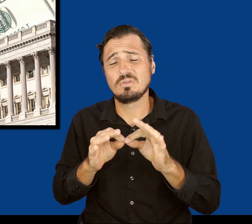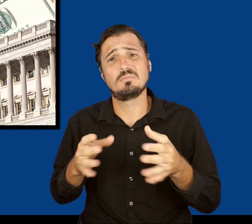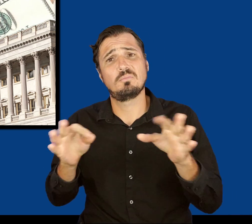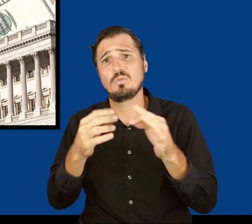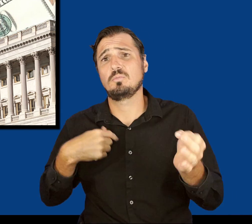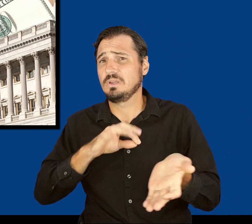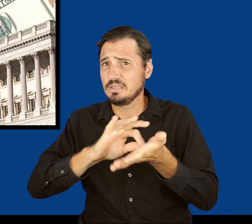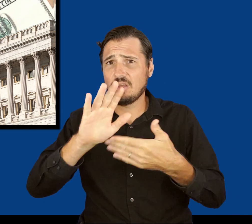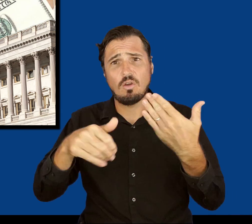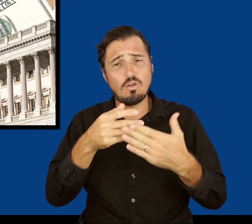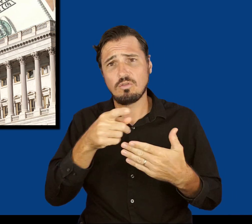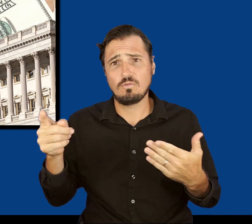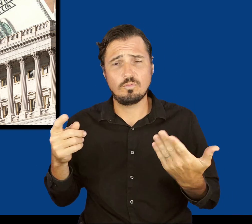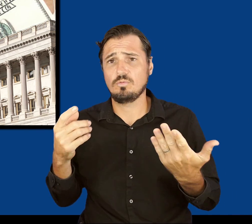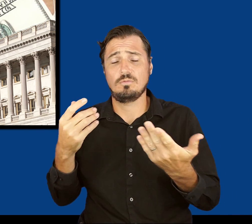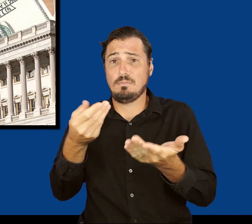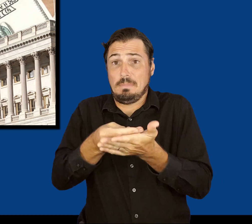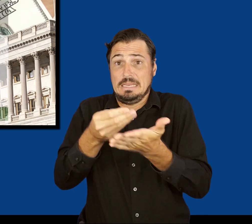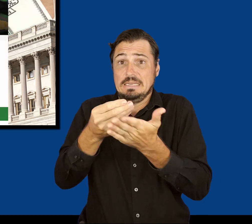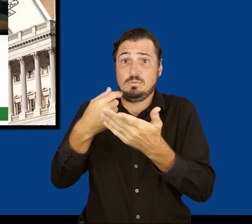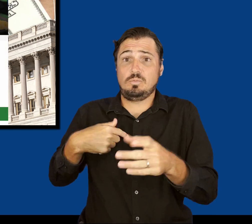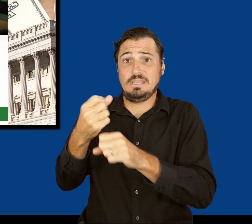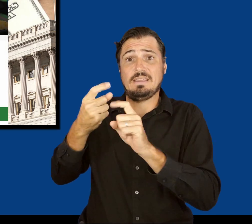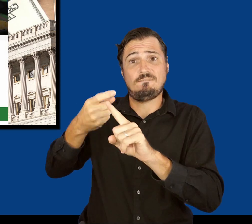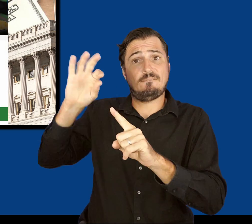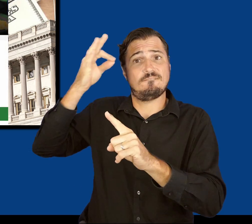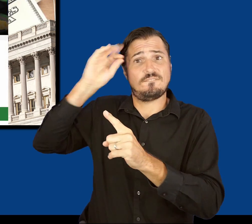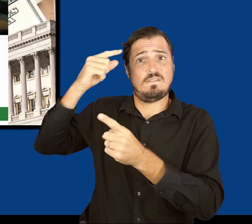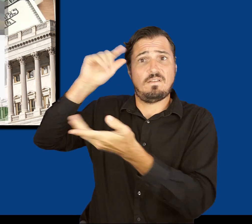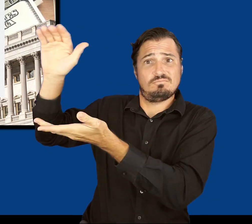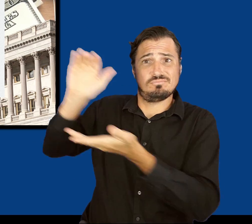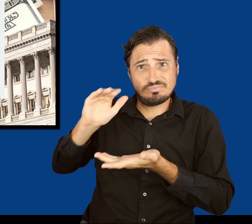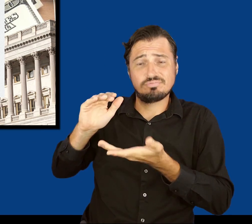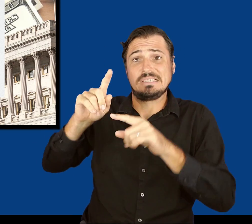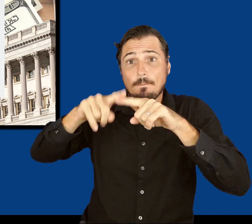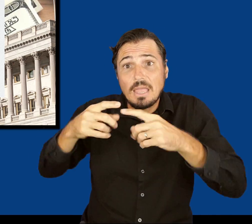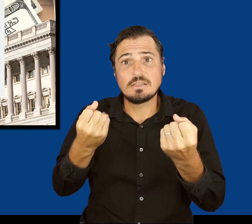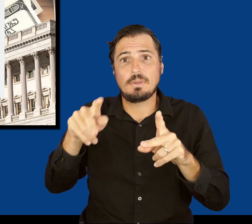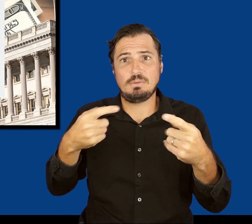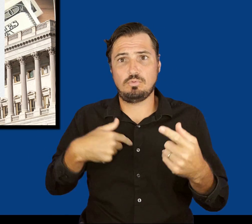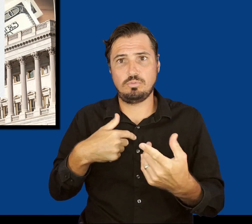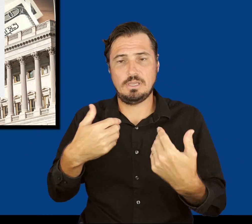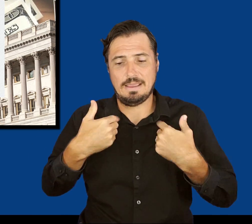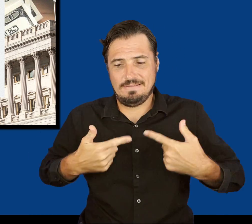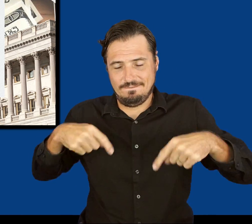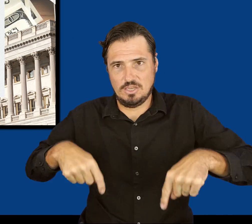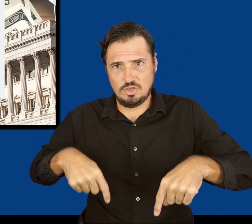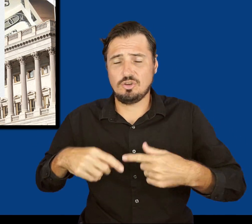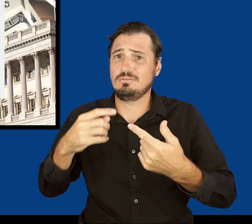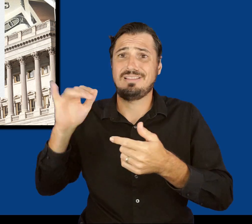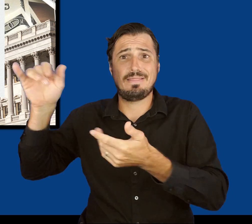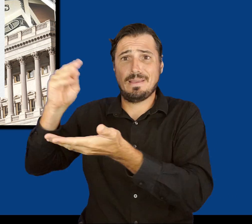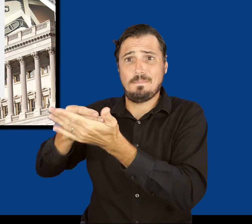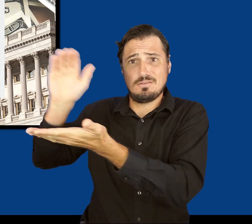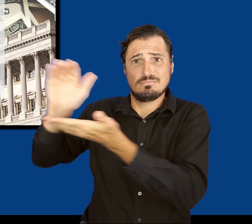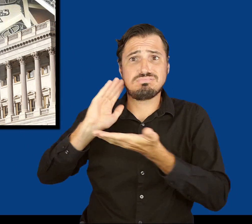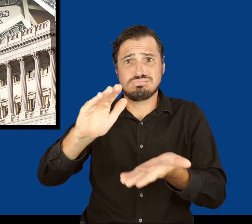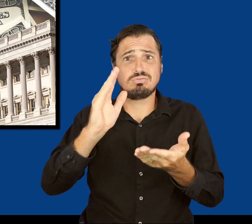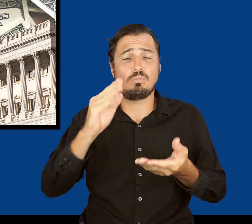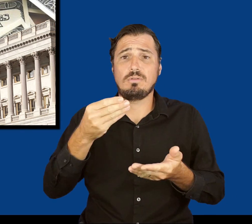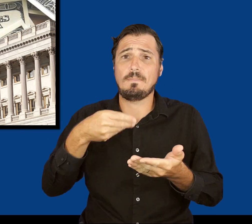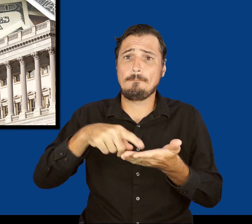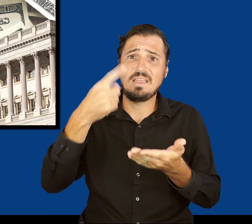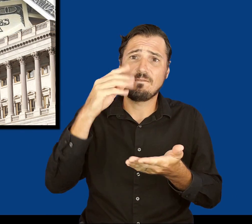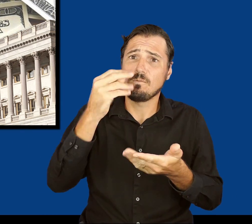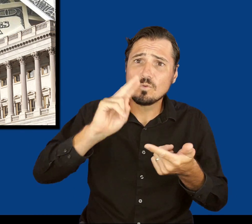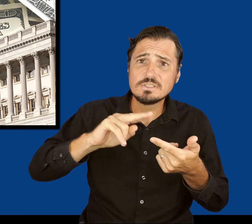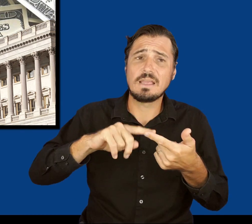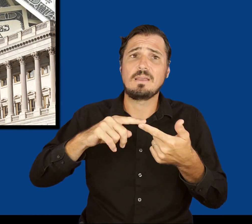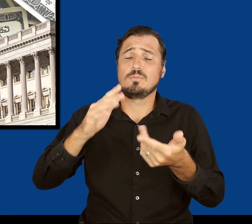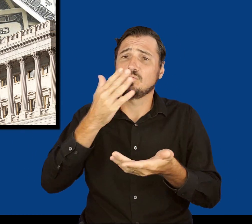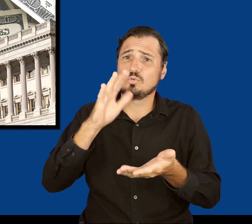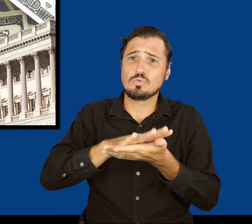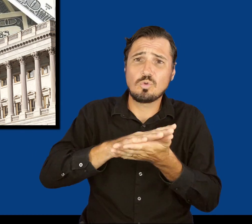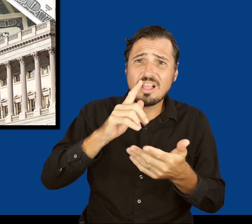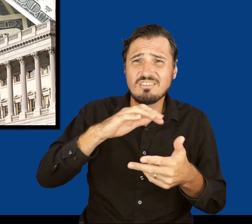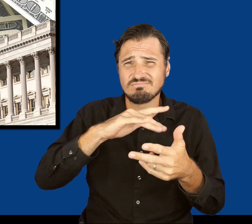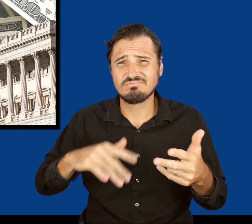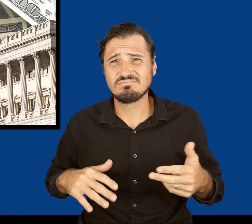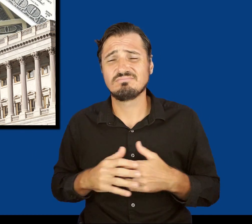The funding of all kinds of federal programs, including school lunch help and food stamp assistance, rely on our population being fully counted. If our population is undercounted, money